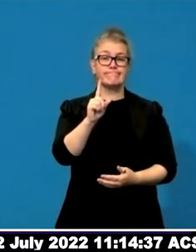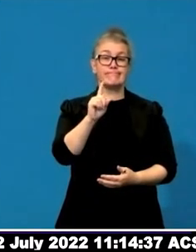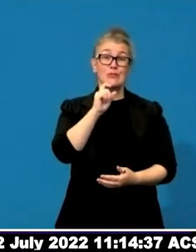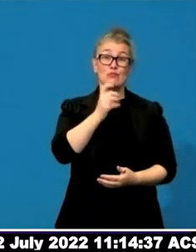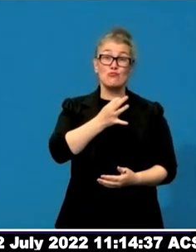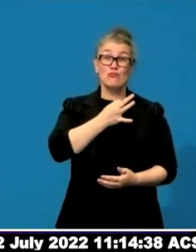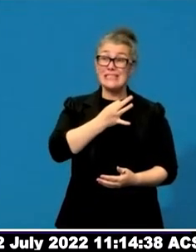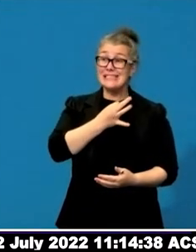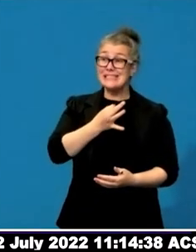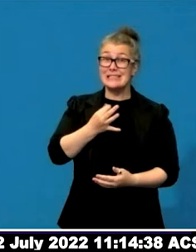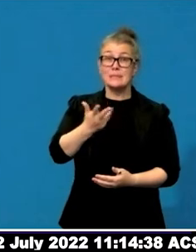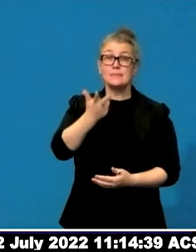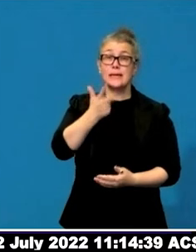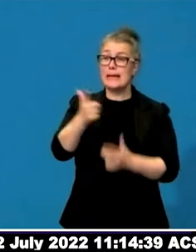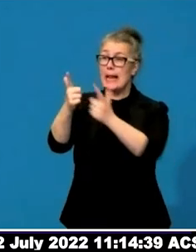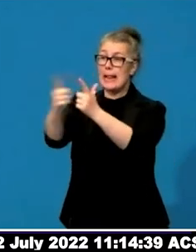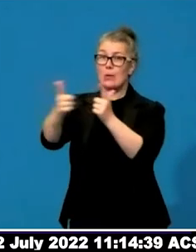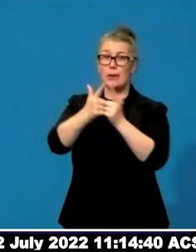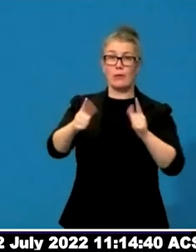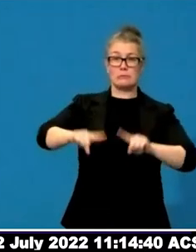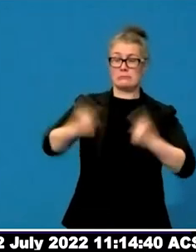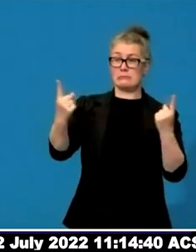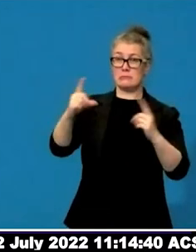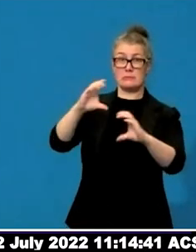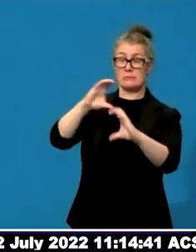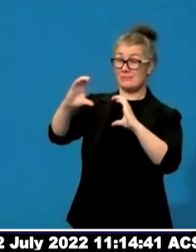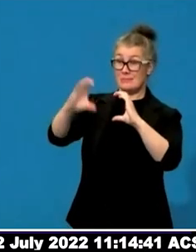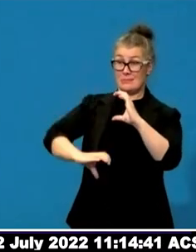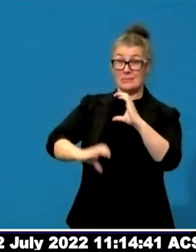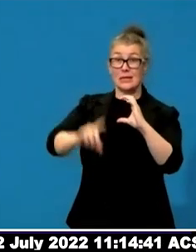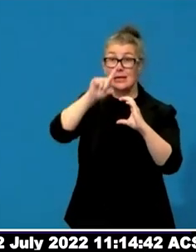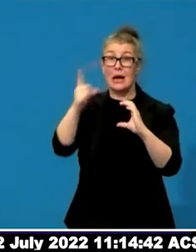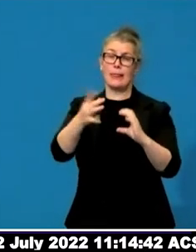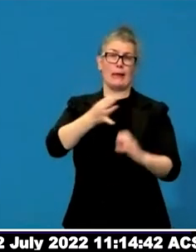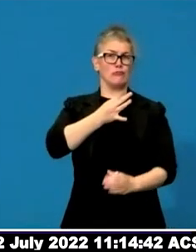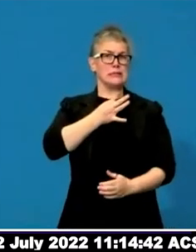because of a language barrier or access to interpreters,